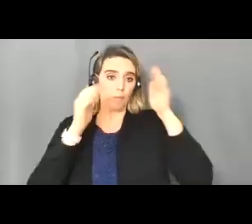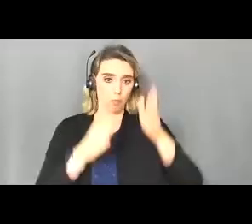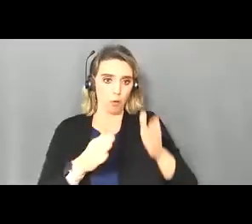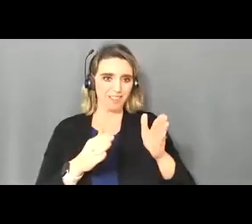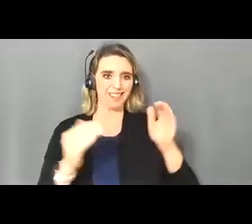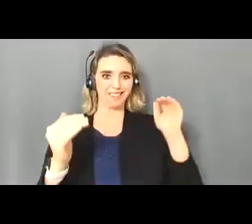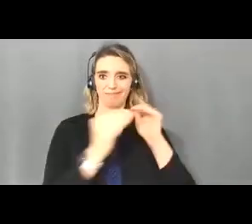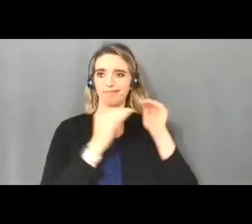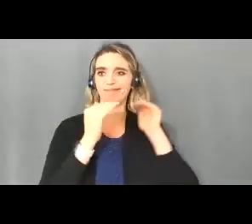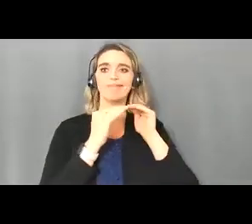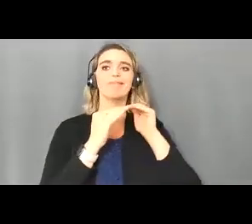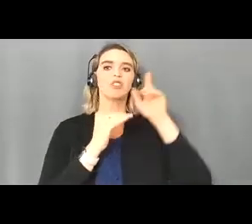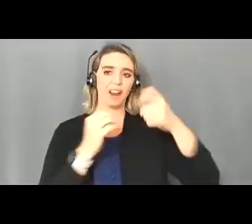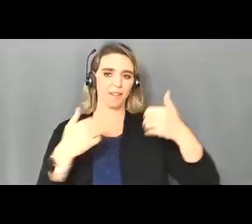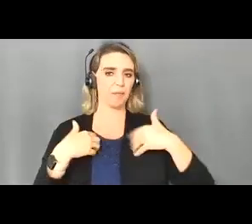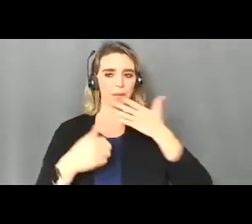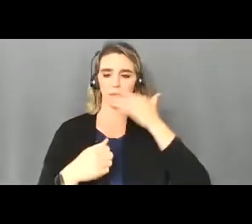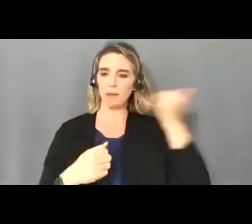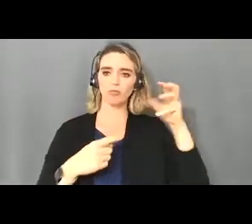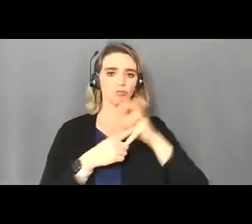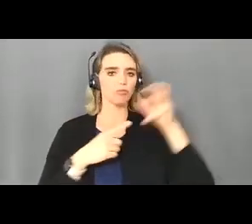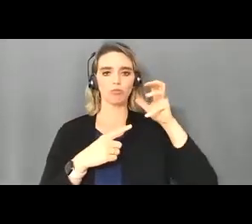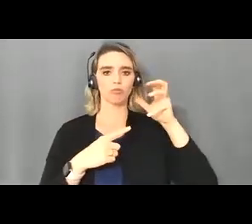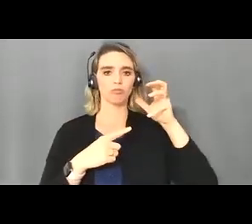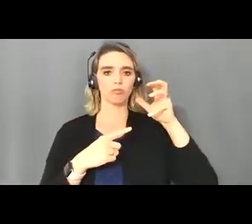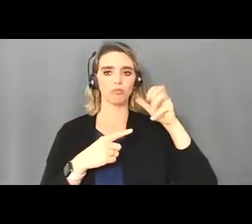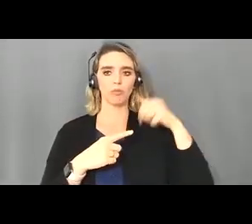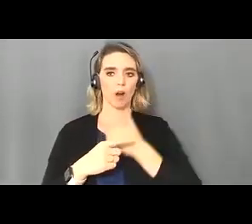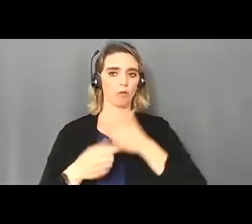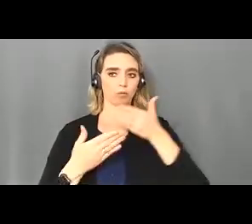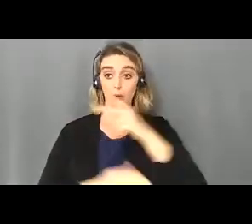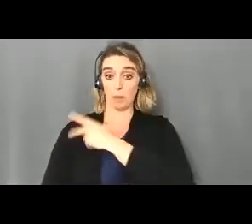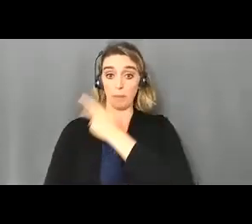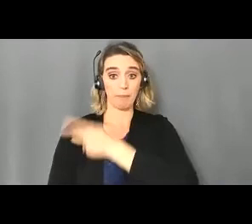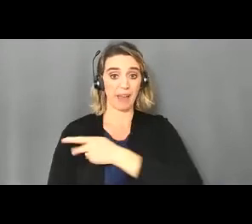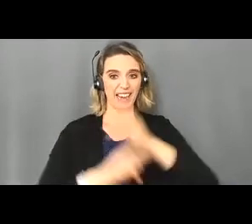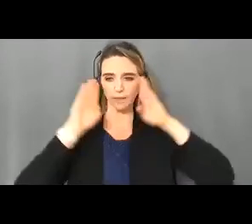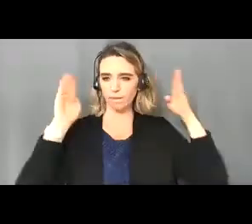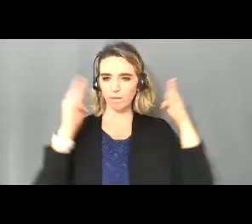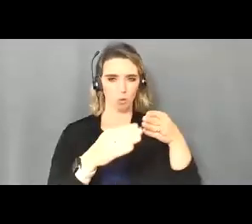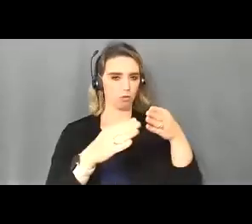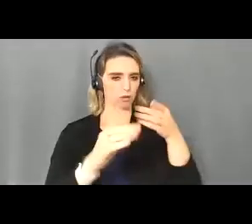And the way that we approach this is we put the patient right there in the center of the process.